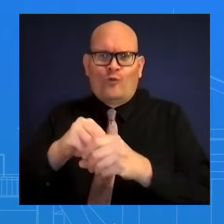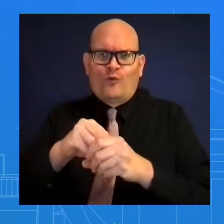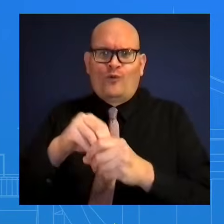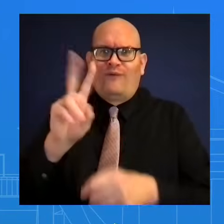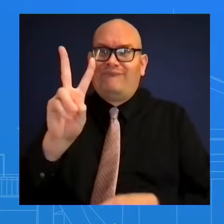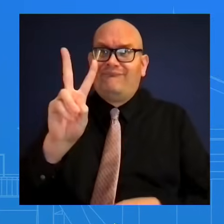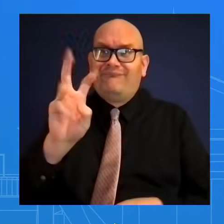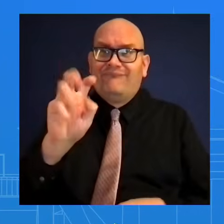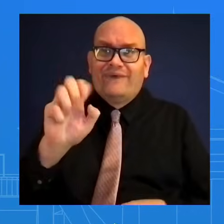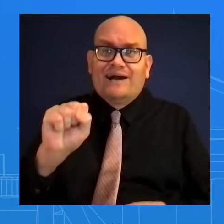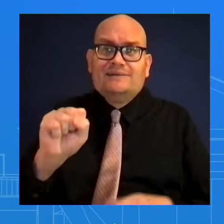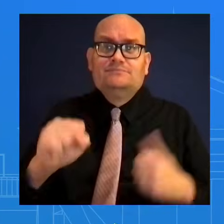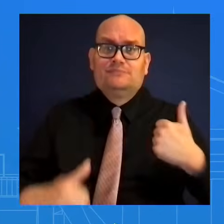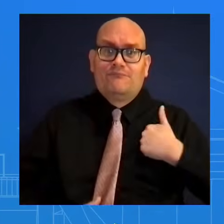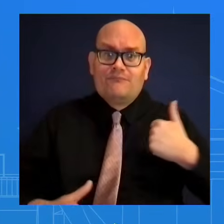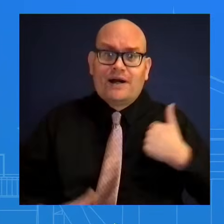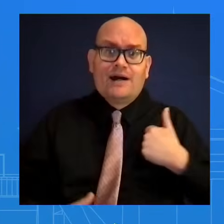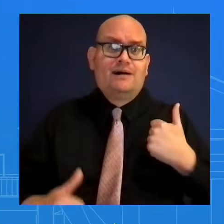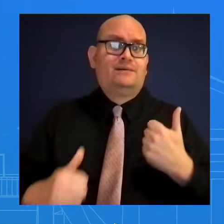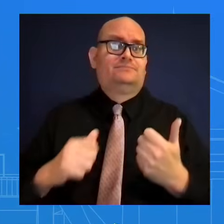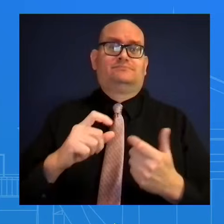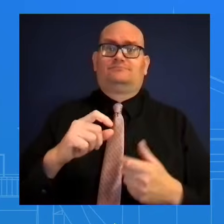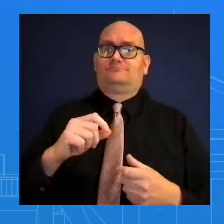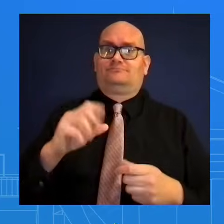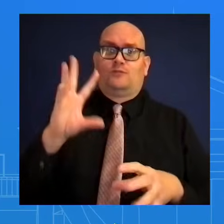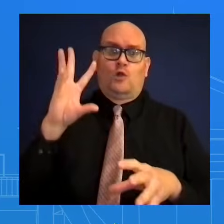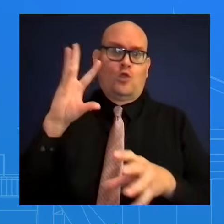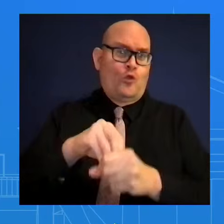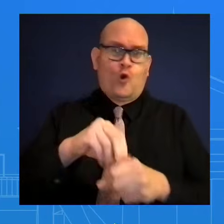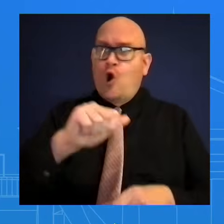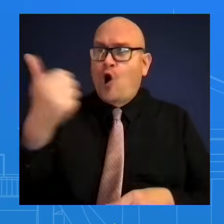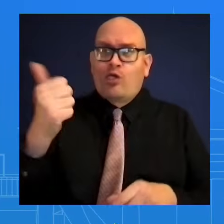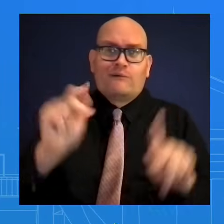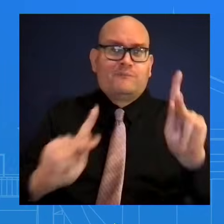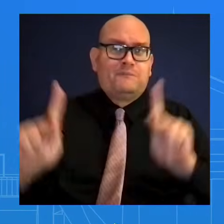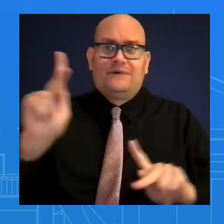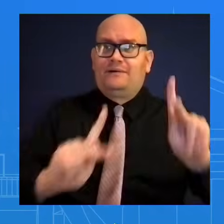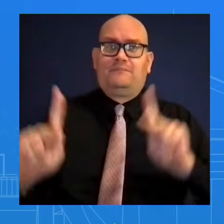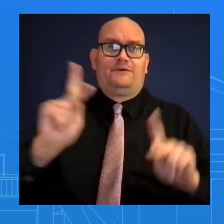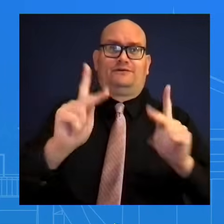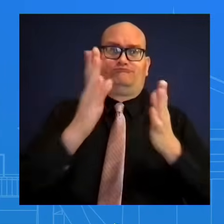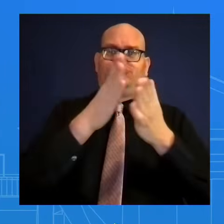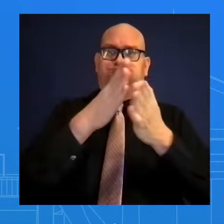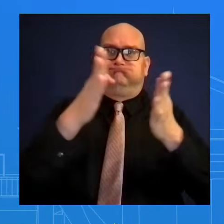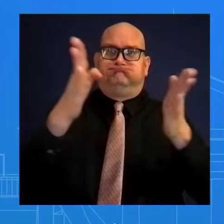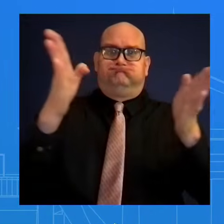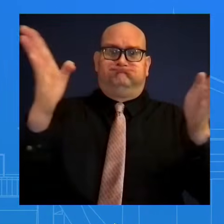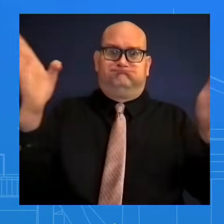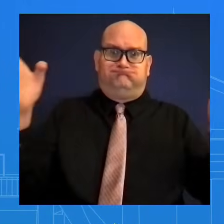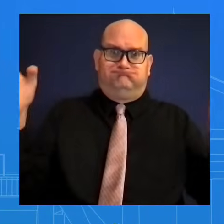So, there are things in this budget -- bipartisan budget agreement that is so important to those everyday people,